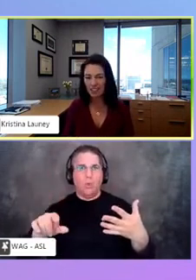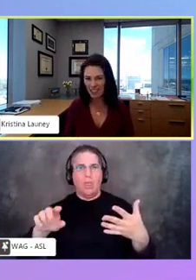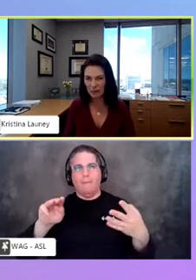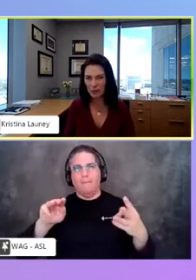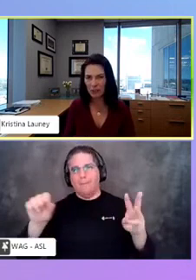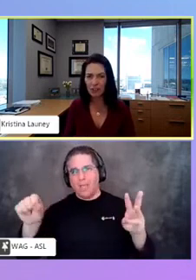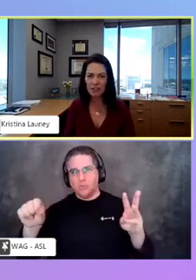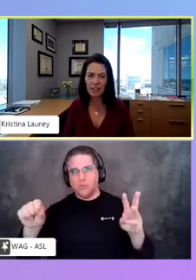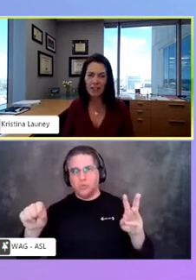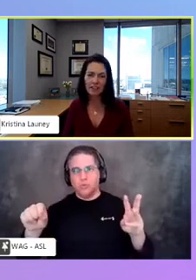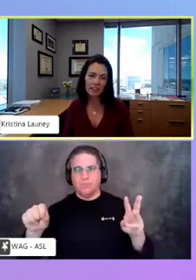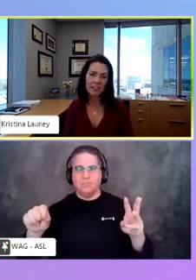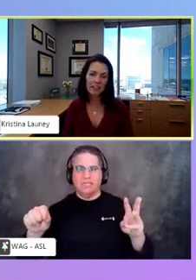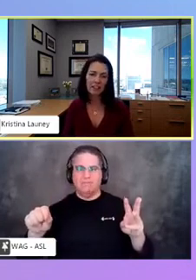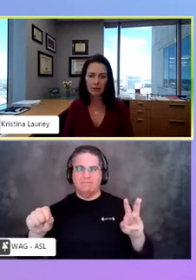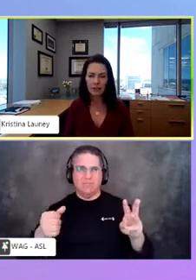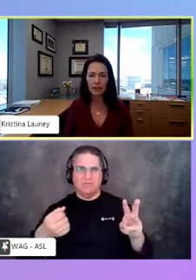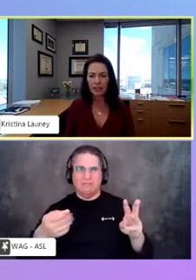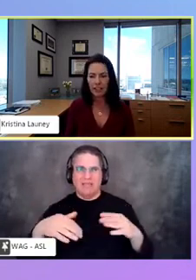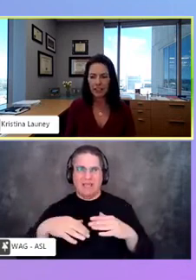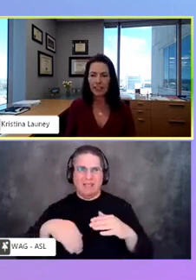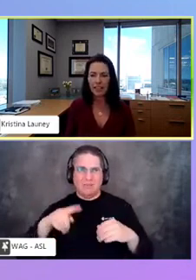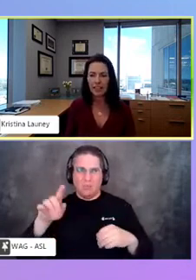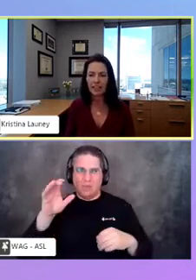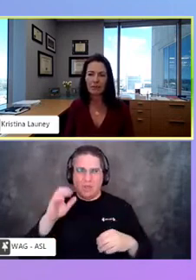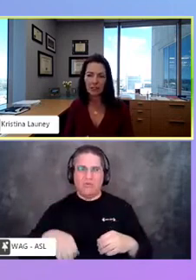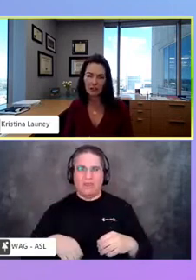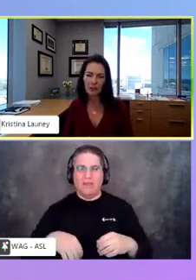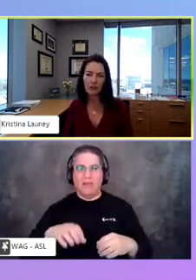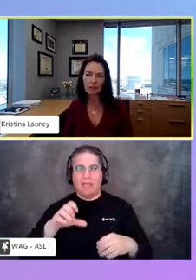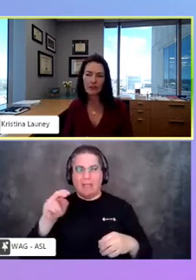trail at 310 lawsuits, then Pennsylvania at 216,